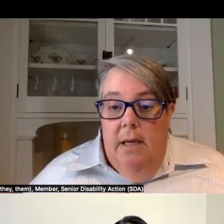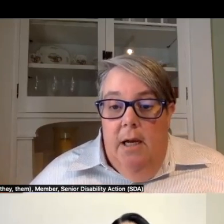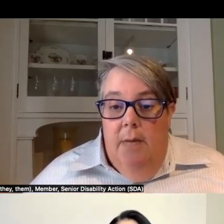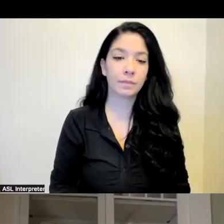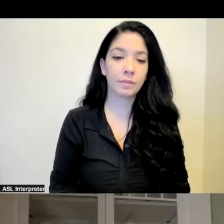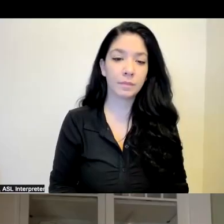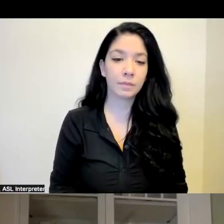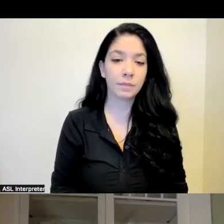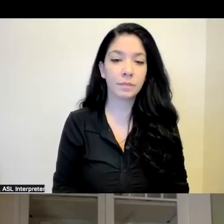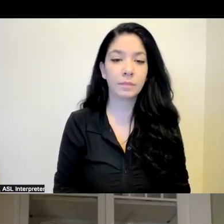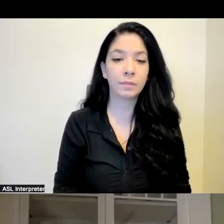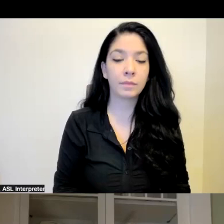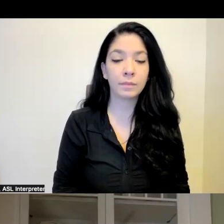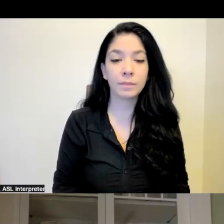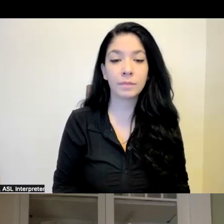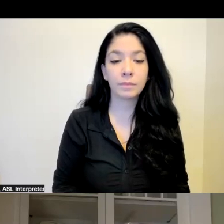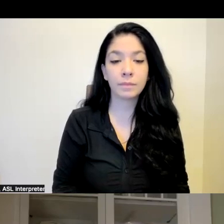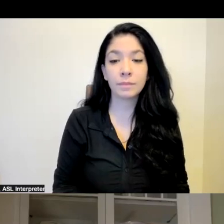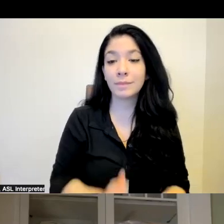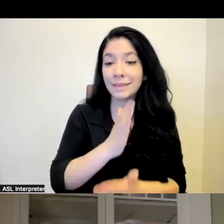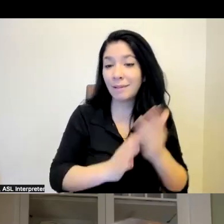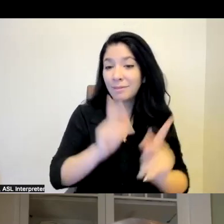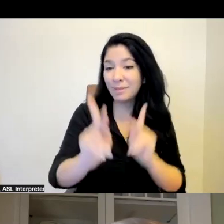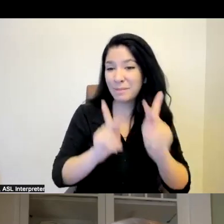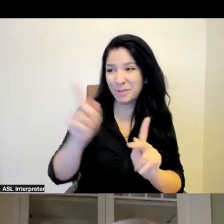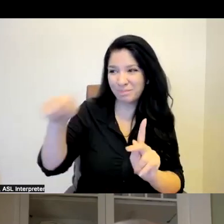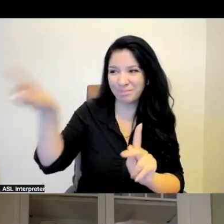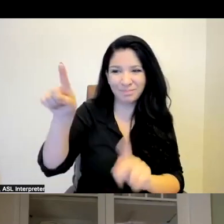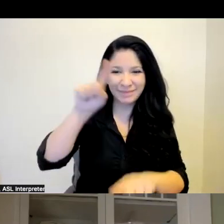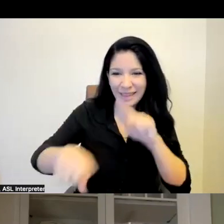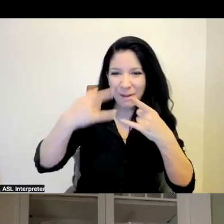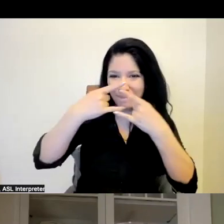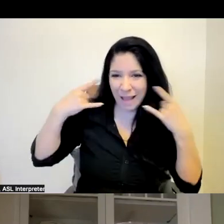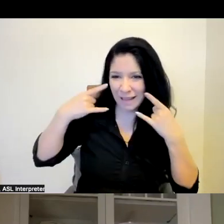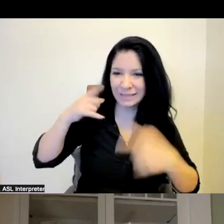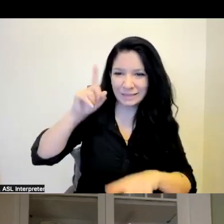So some people are unable to wear a mask or wear them reliably. And those